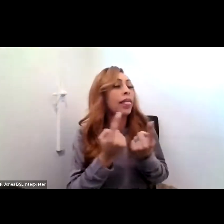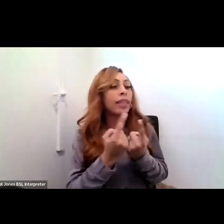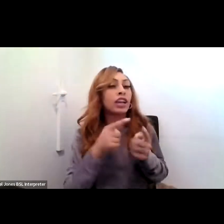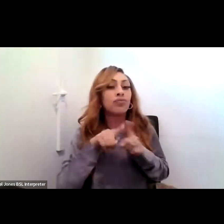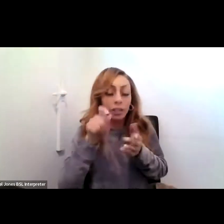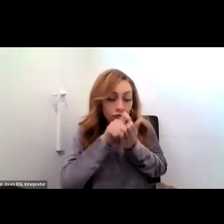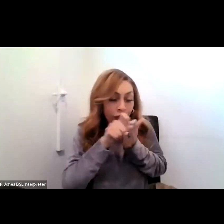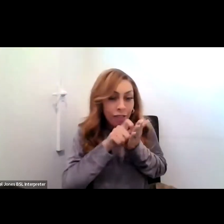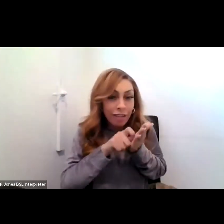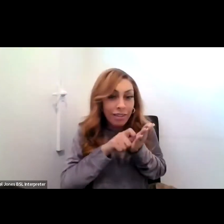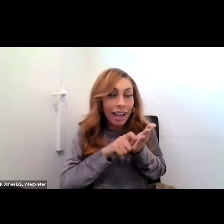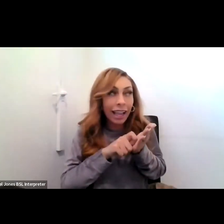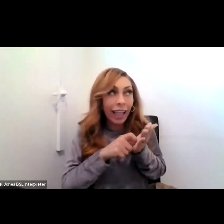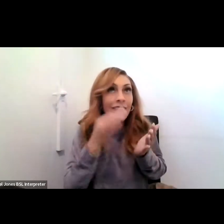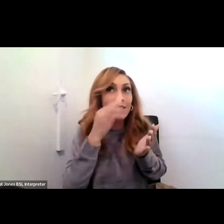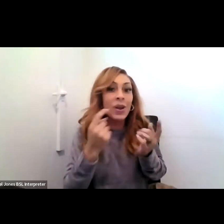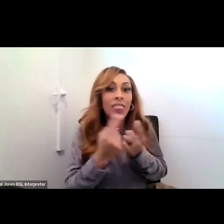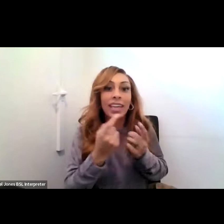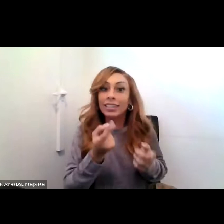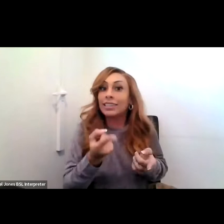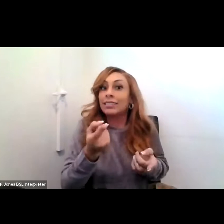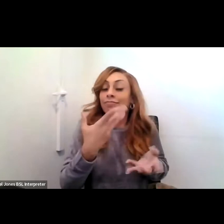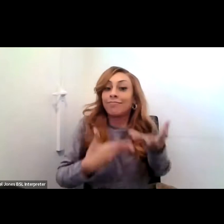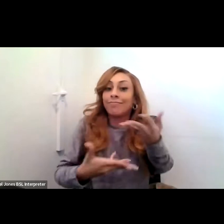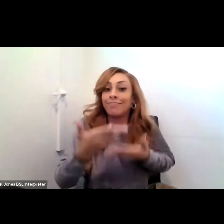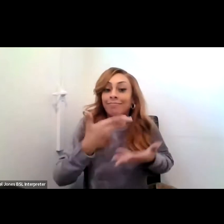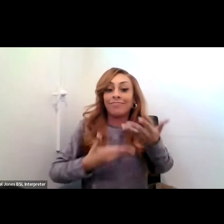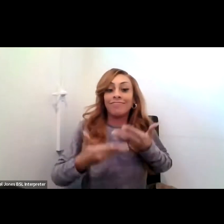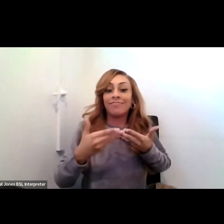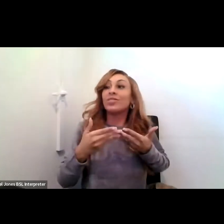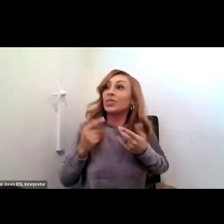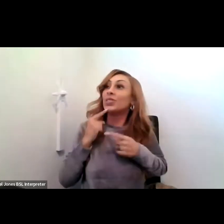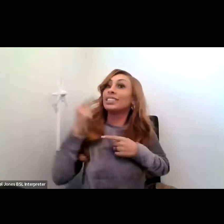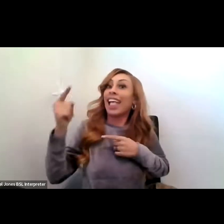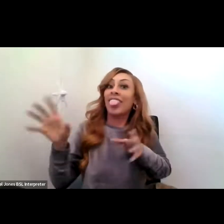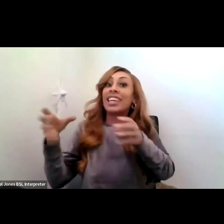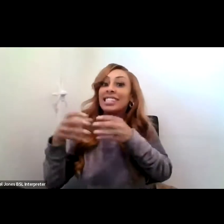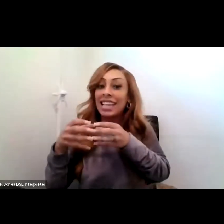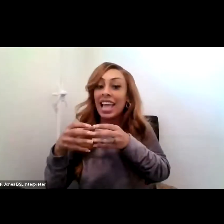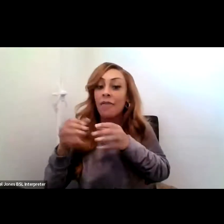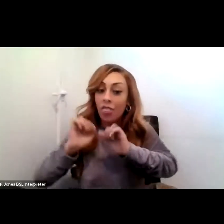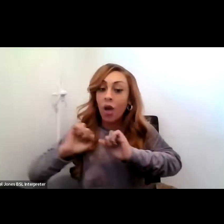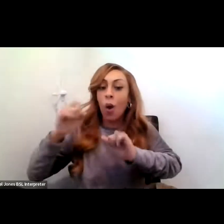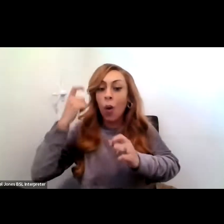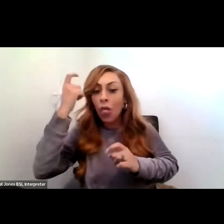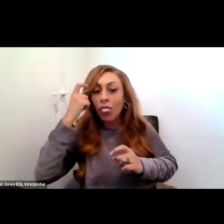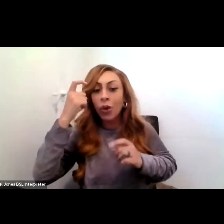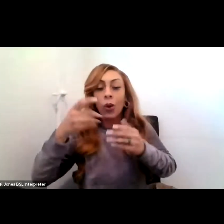a few of the things he said there as well, to put to the rest of the team for their own thoughts, and expanding upon those too.